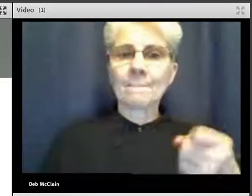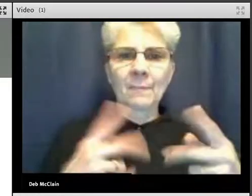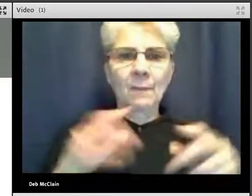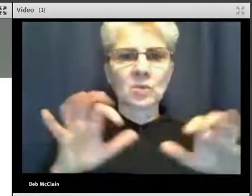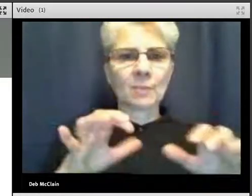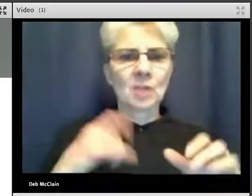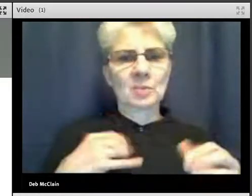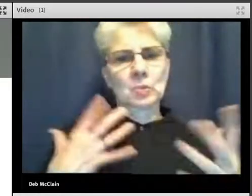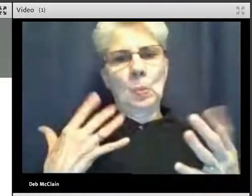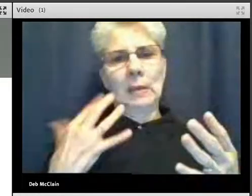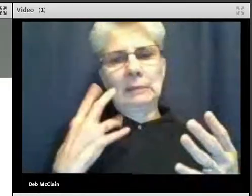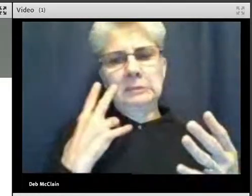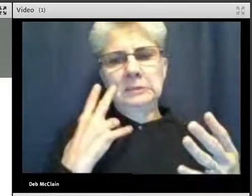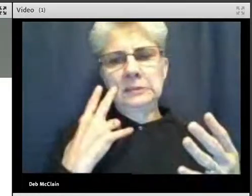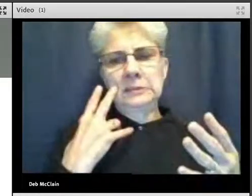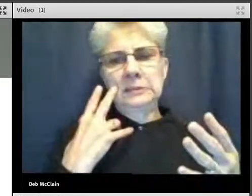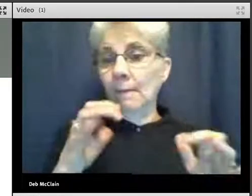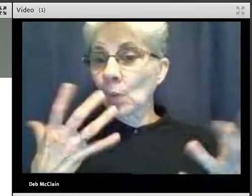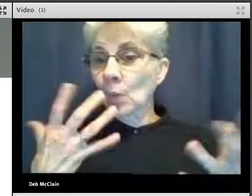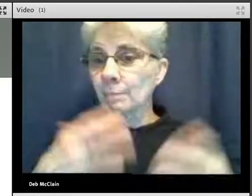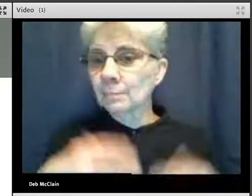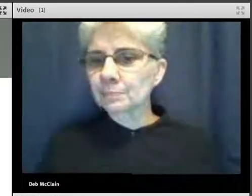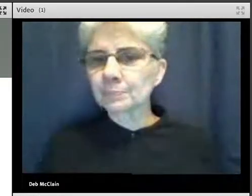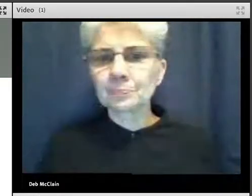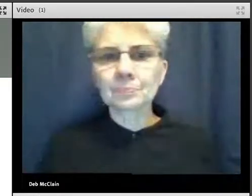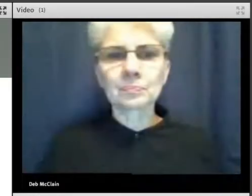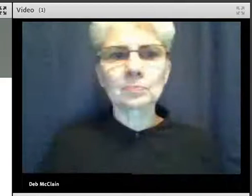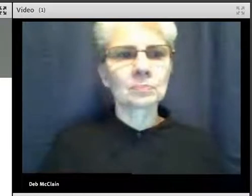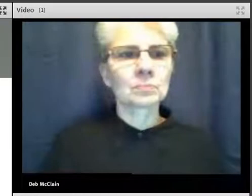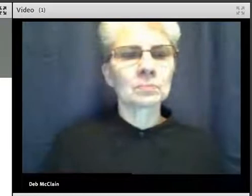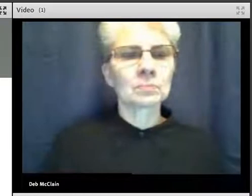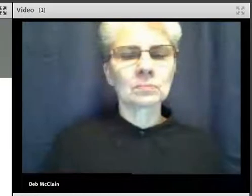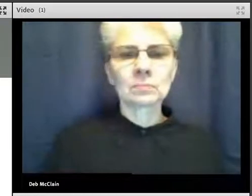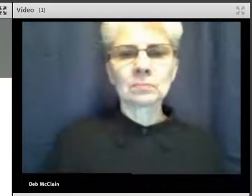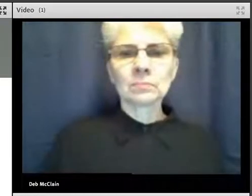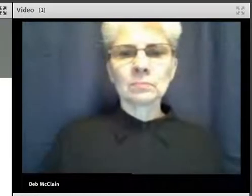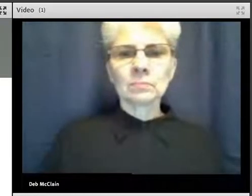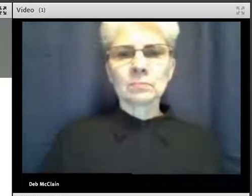I see multiple attendees typing, so I'm just pausing for a second. Everybody get stuff in there.